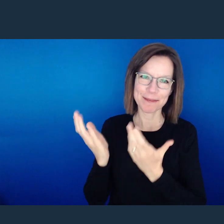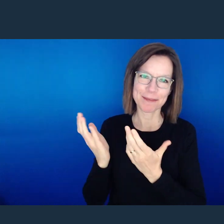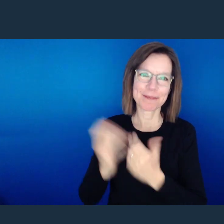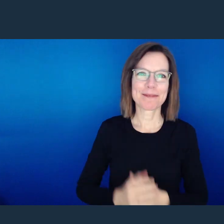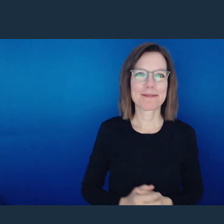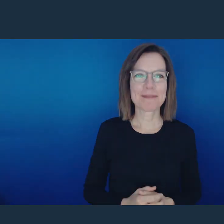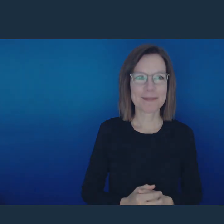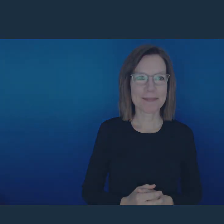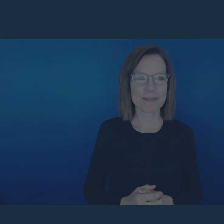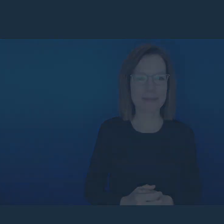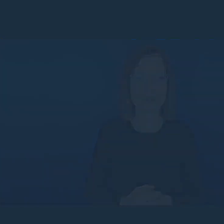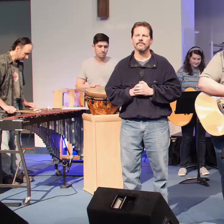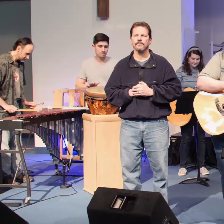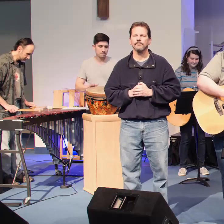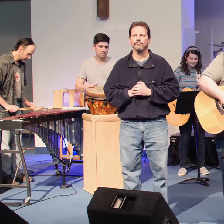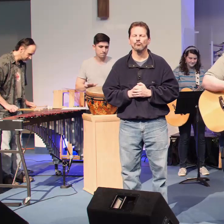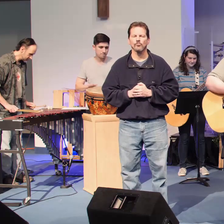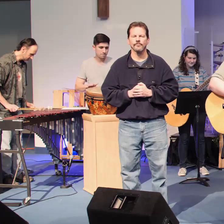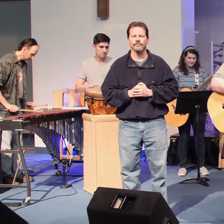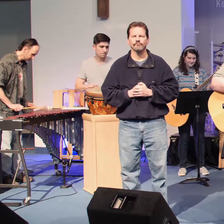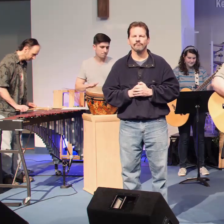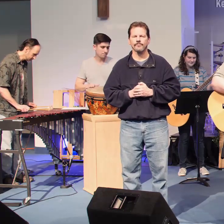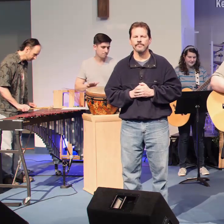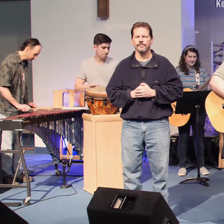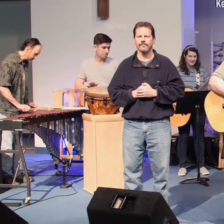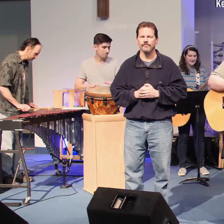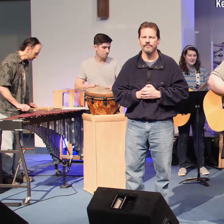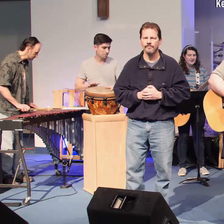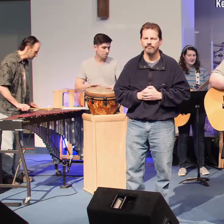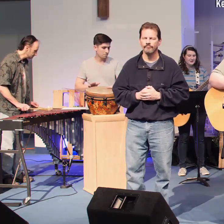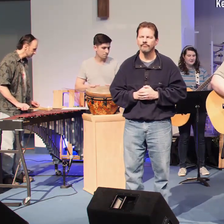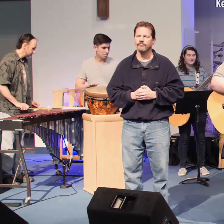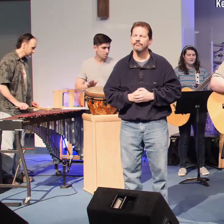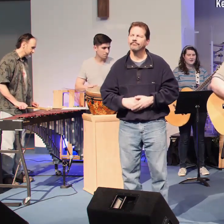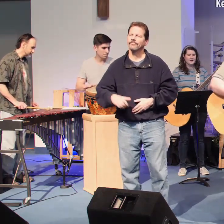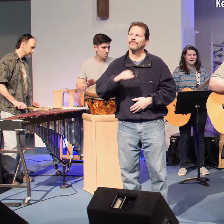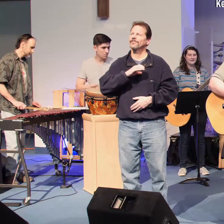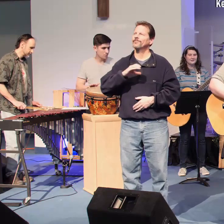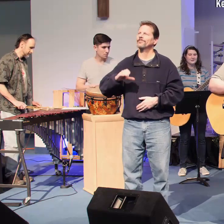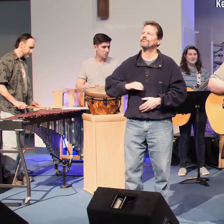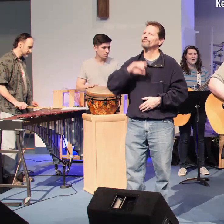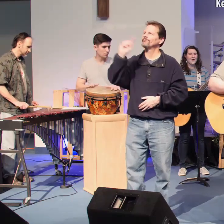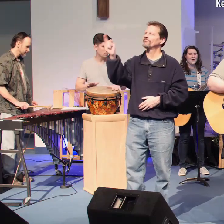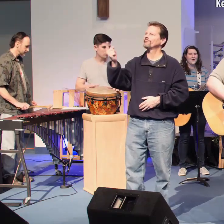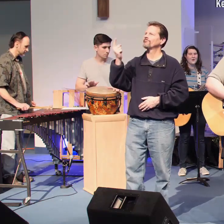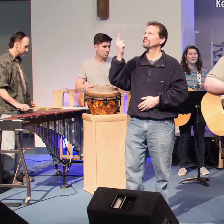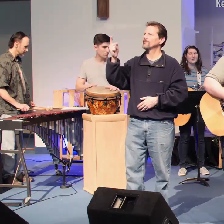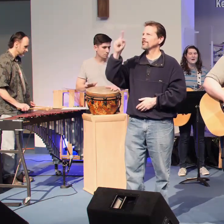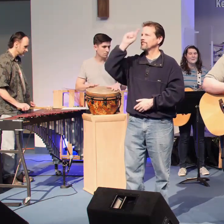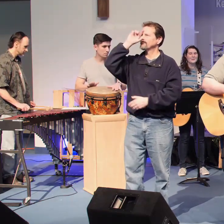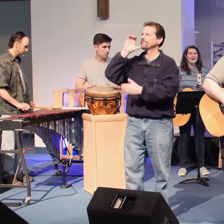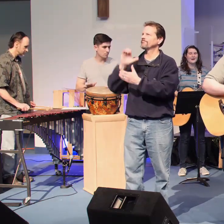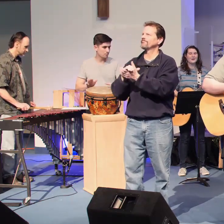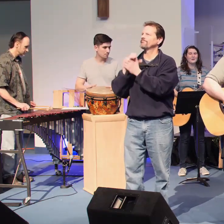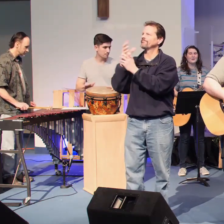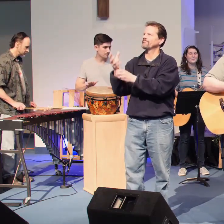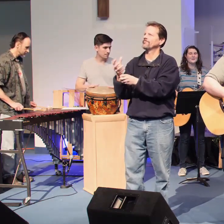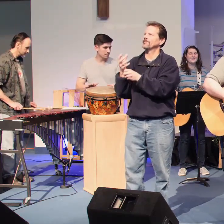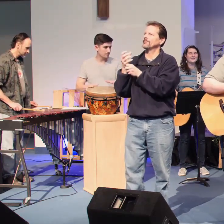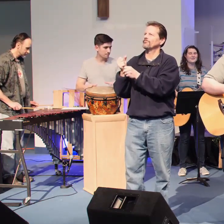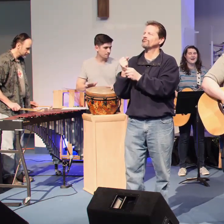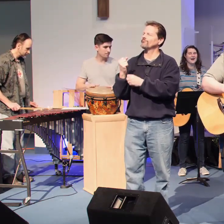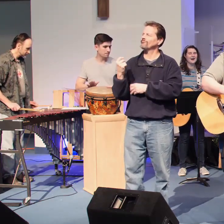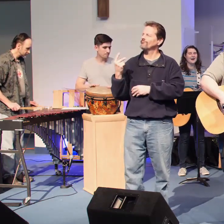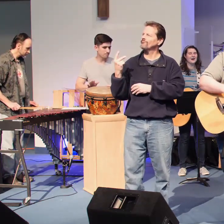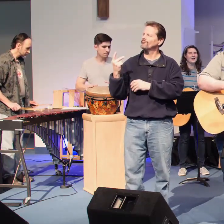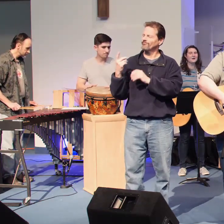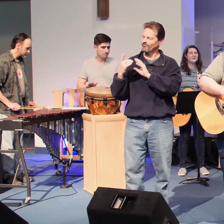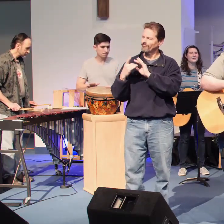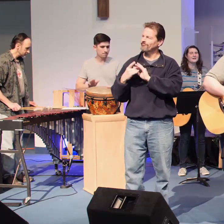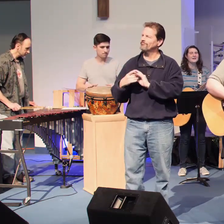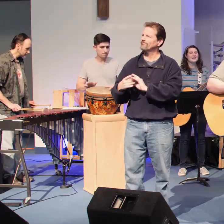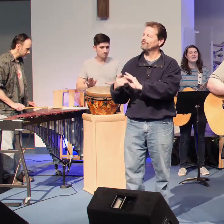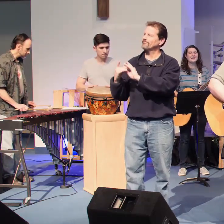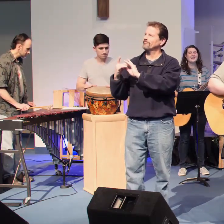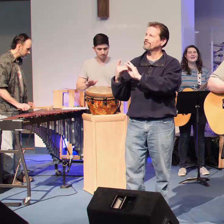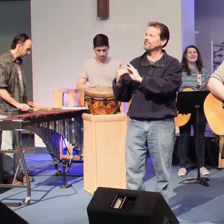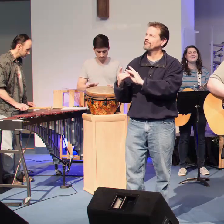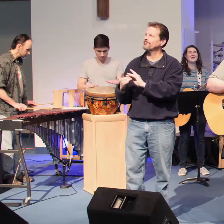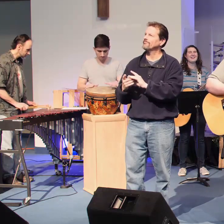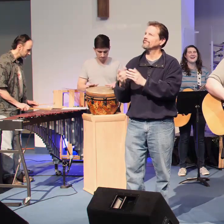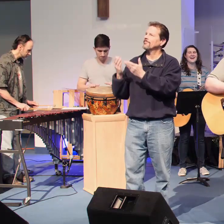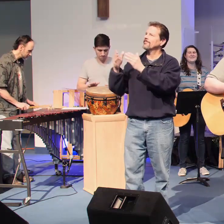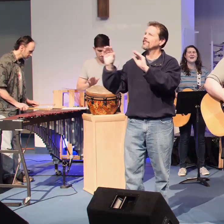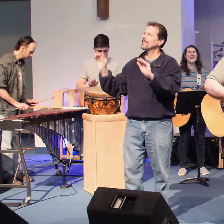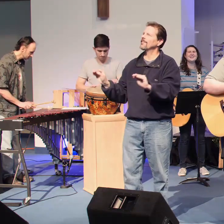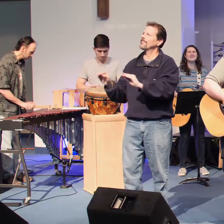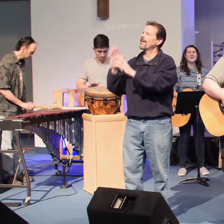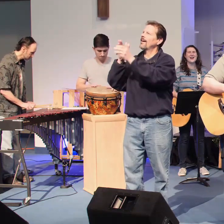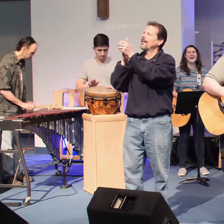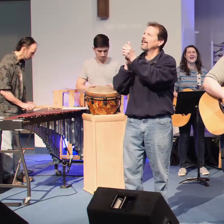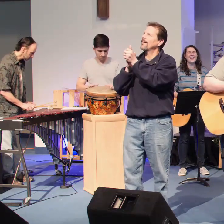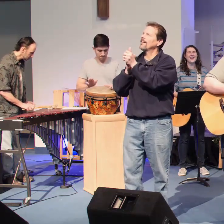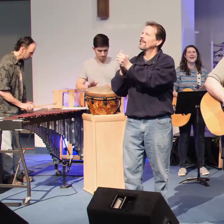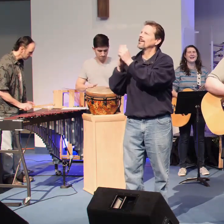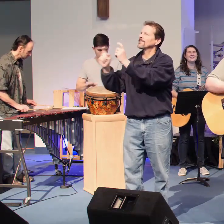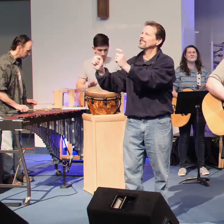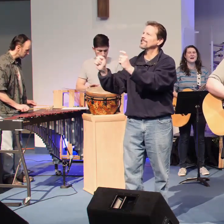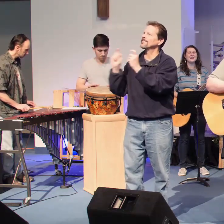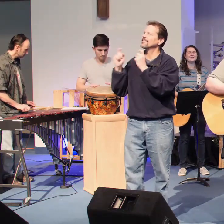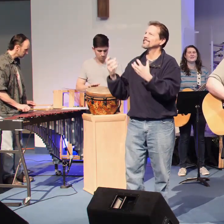In Christ alone my hope is found, He is my light, my strength, my song